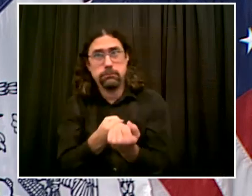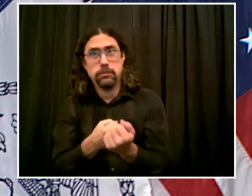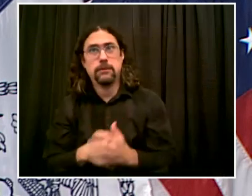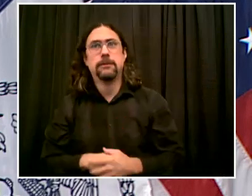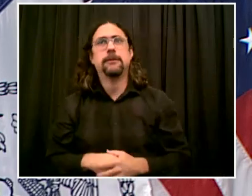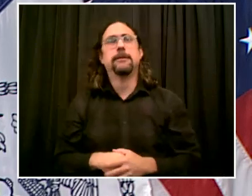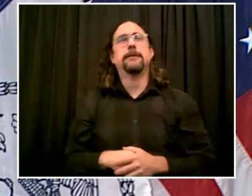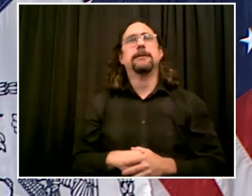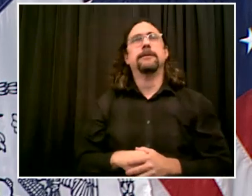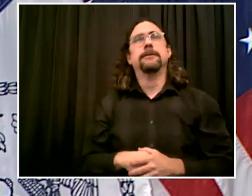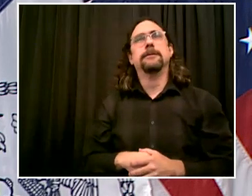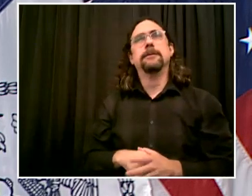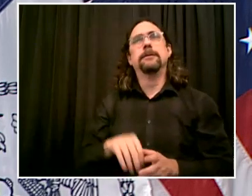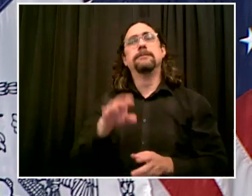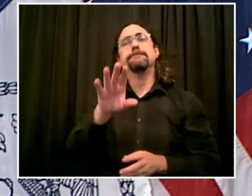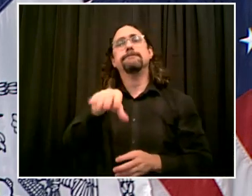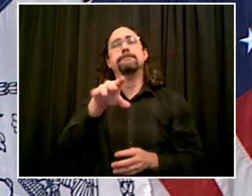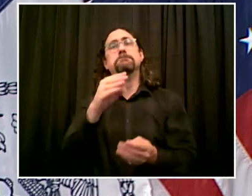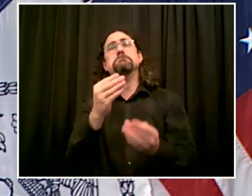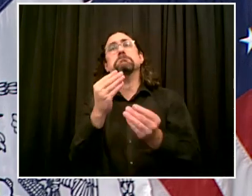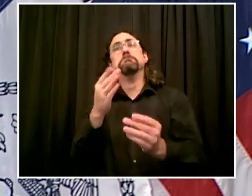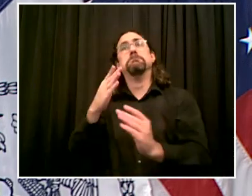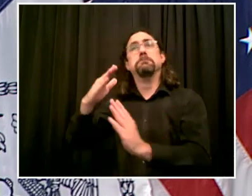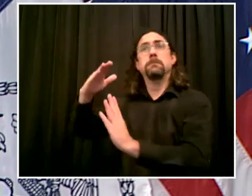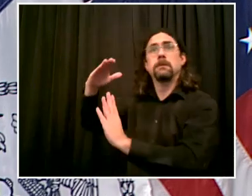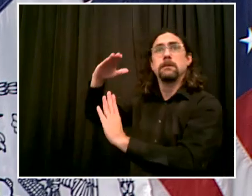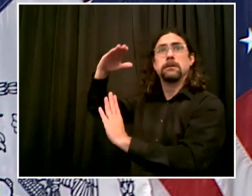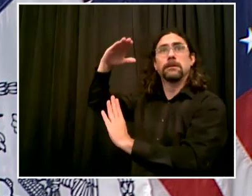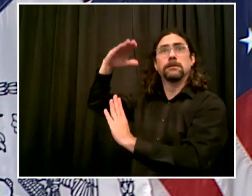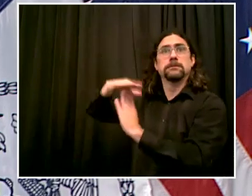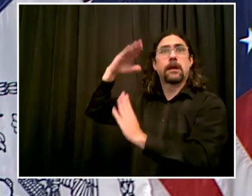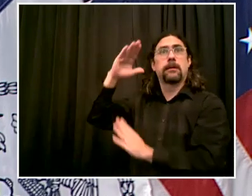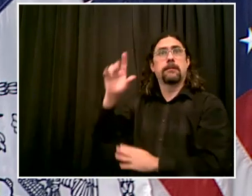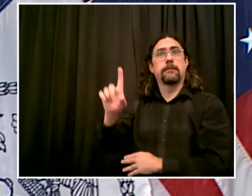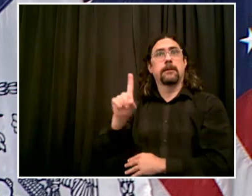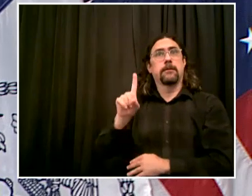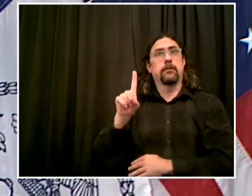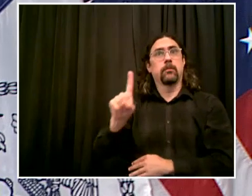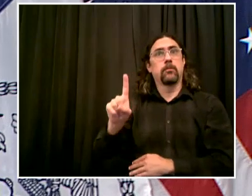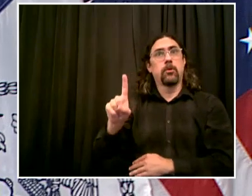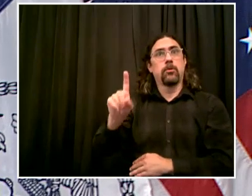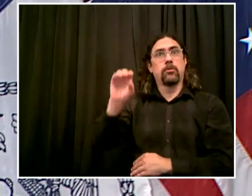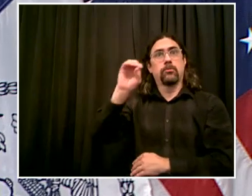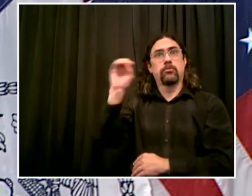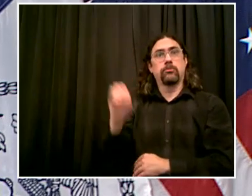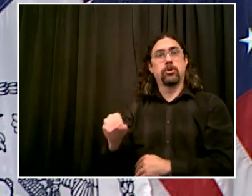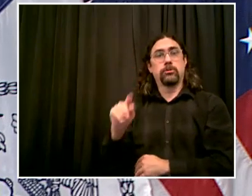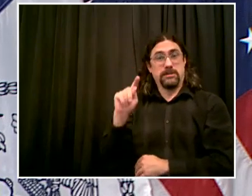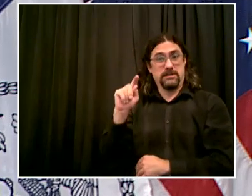TO, IF YOU WANT TO TALK ABOUT